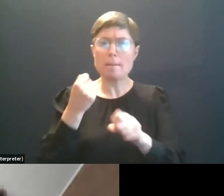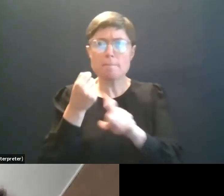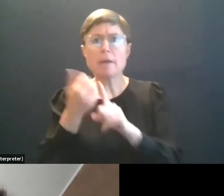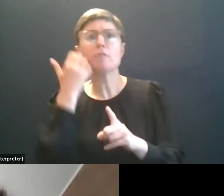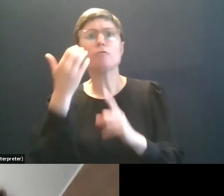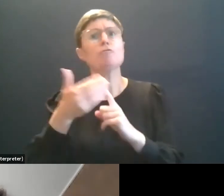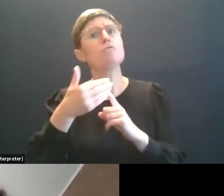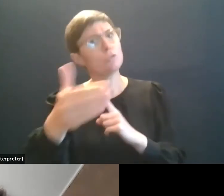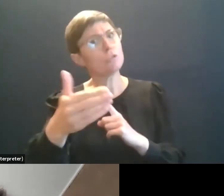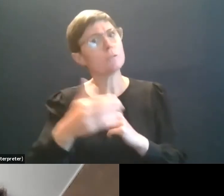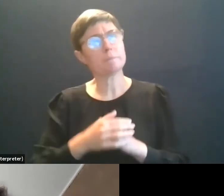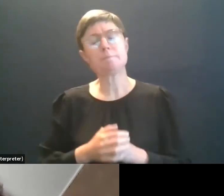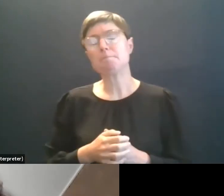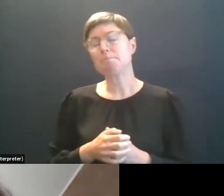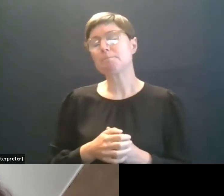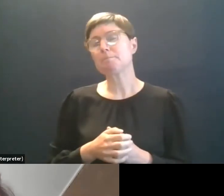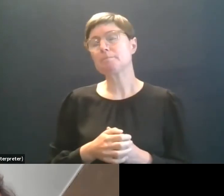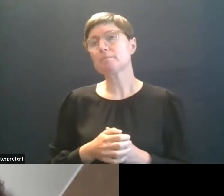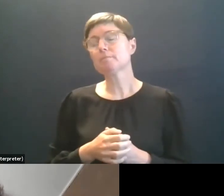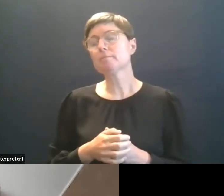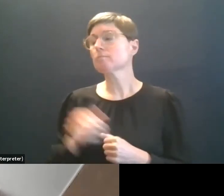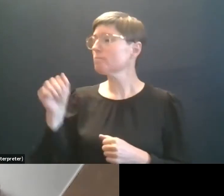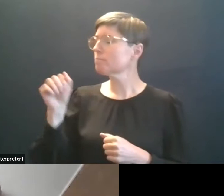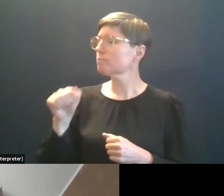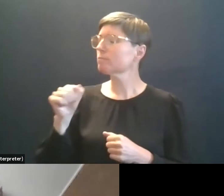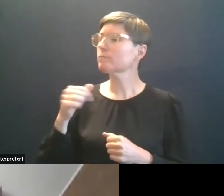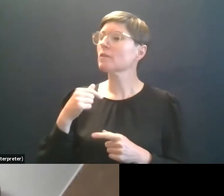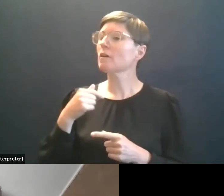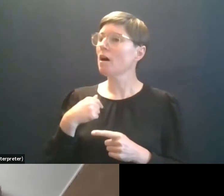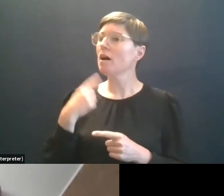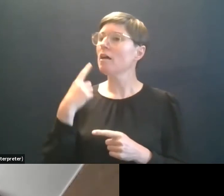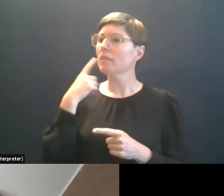line for. I think that is one of the things that we have seen is that there has